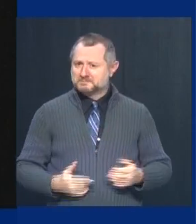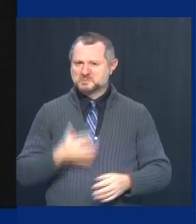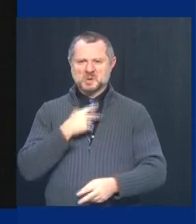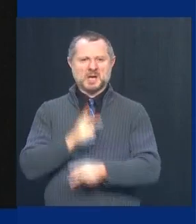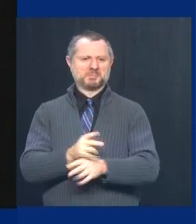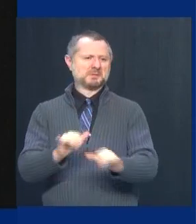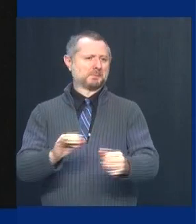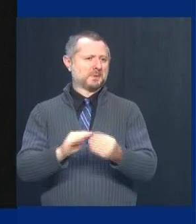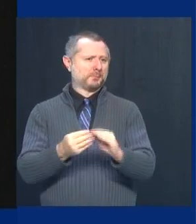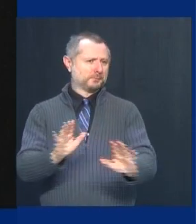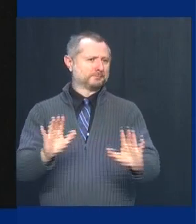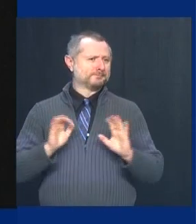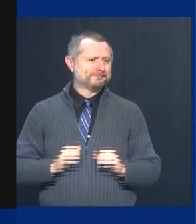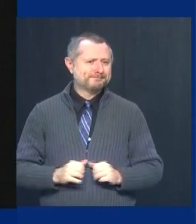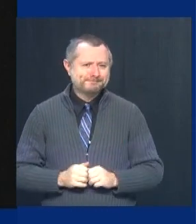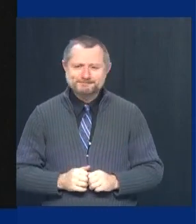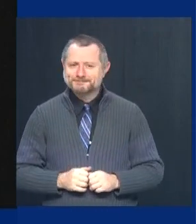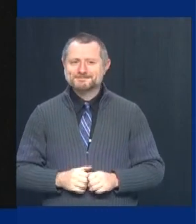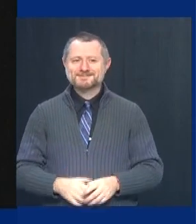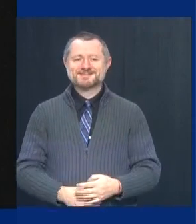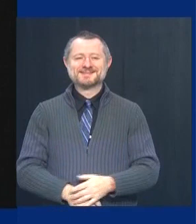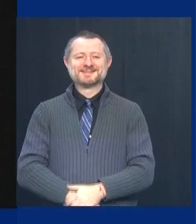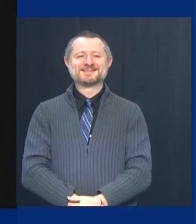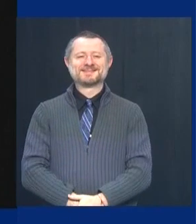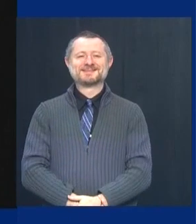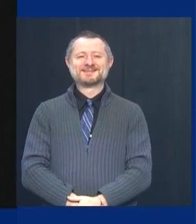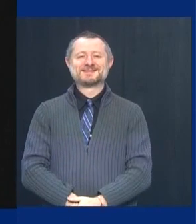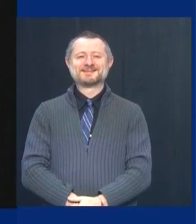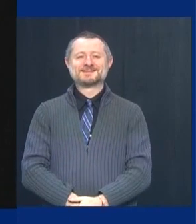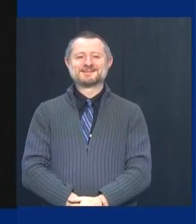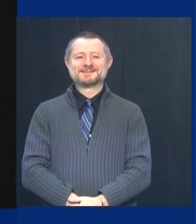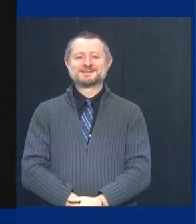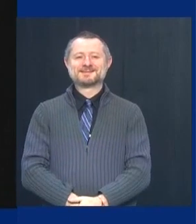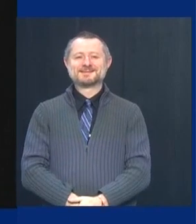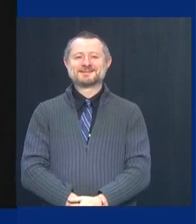39 YEARS OLD AGAIN. I'M JUST GOING TO REPEAT THAT NUMBER, 39.